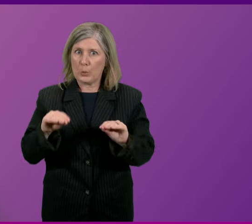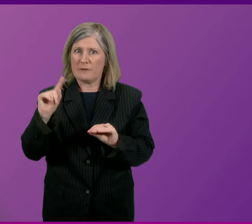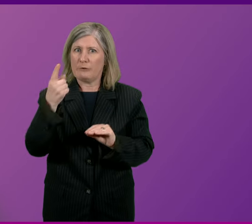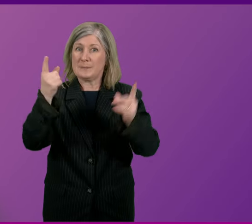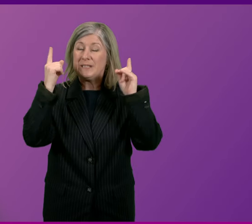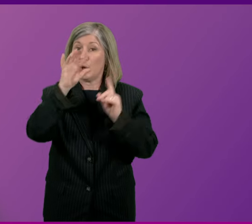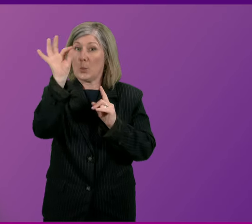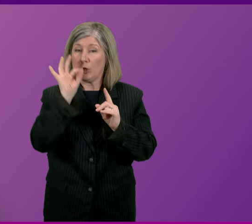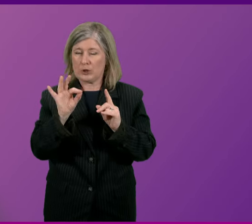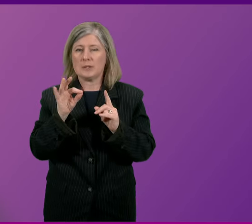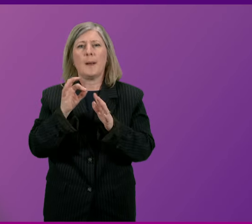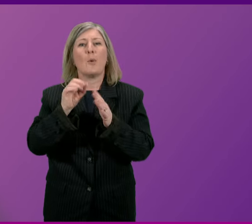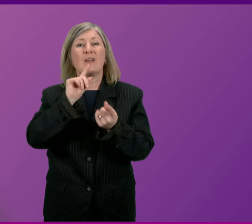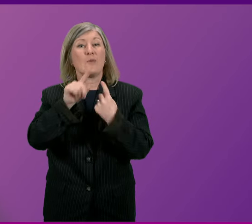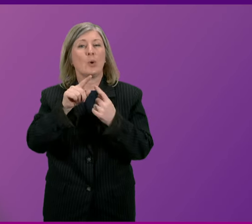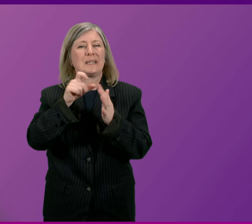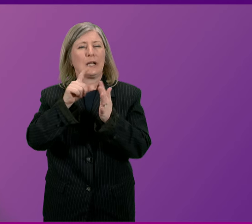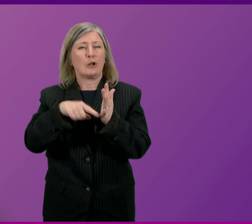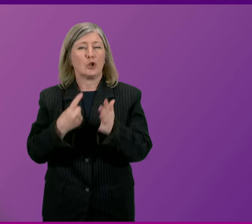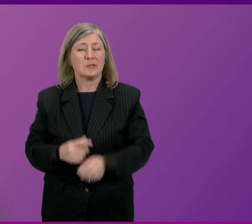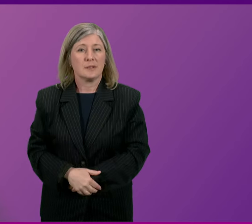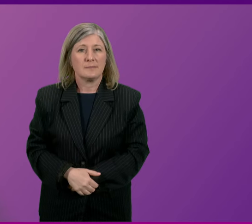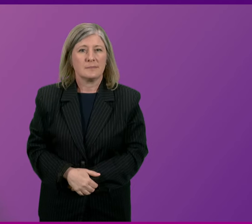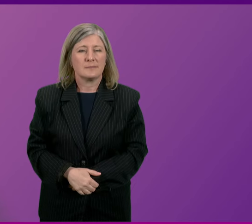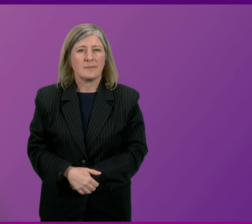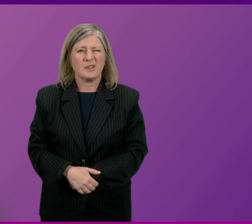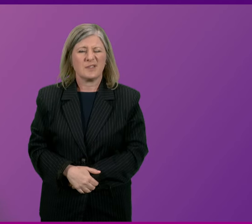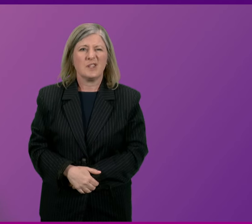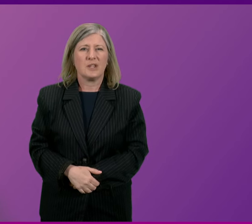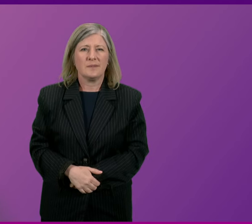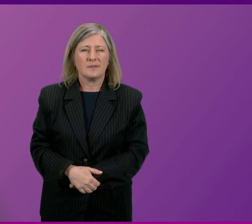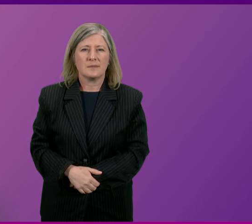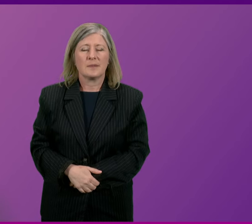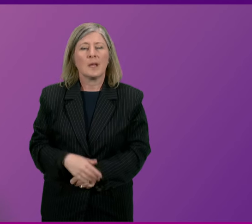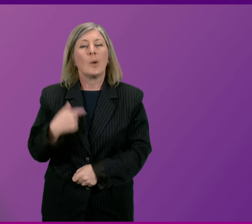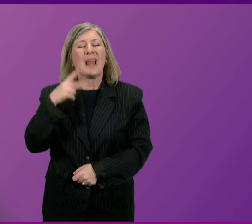On a point of order, Presiding Officer. I seek your clarification